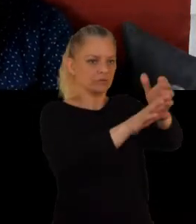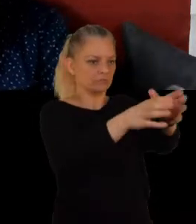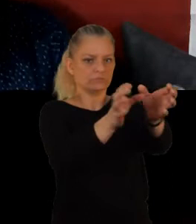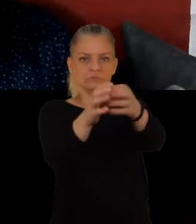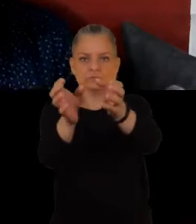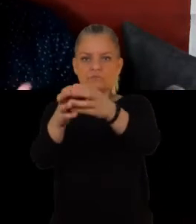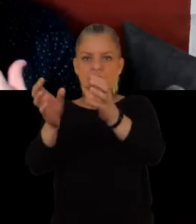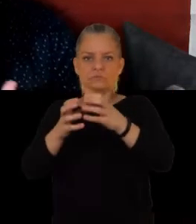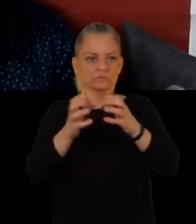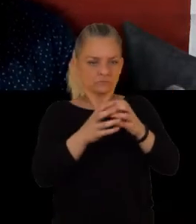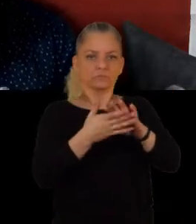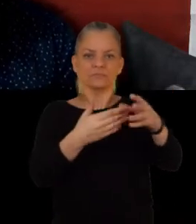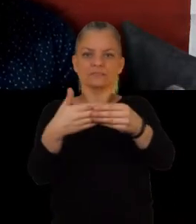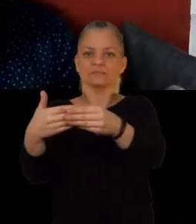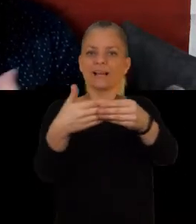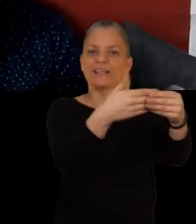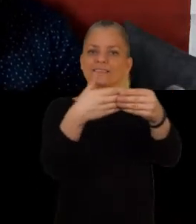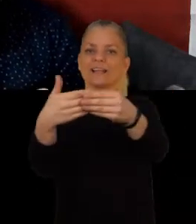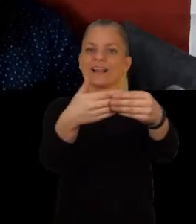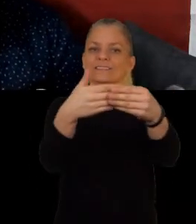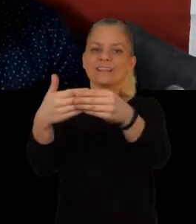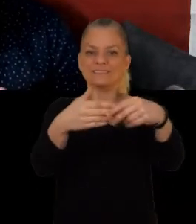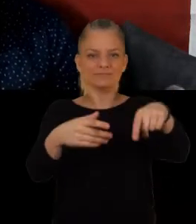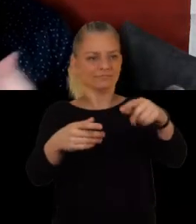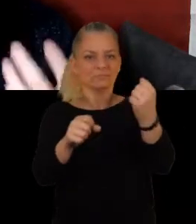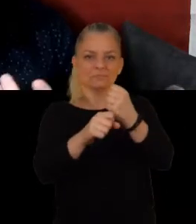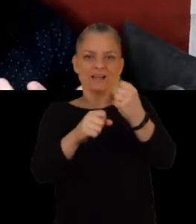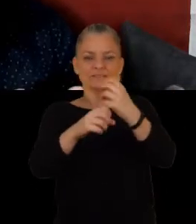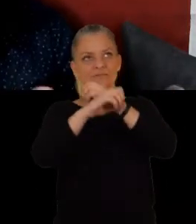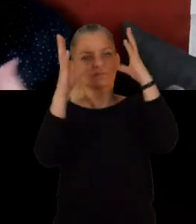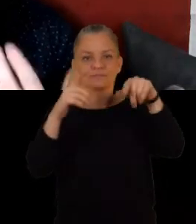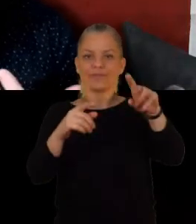the tenants the foundations of peer support so community led it would make sense that it's third